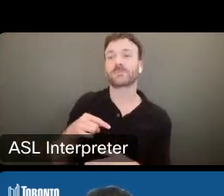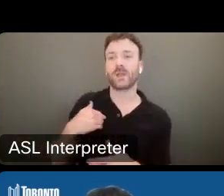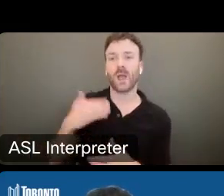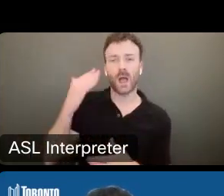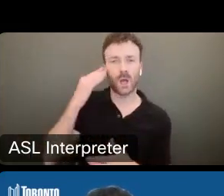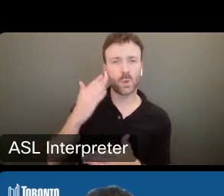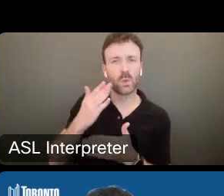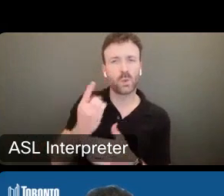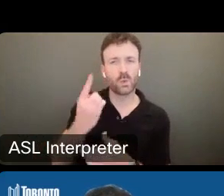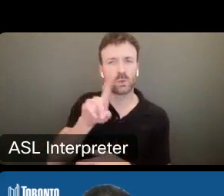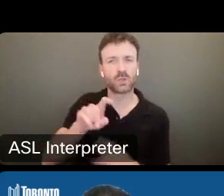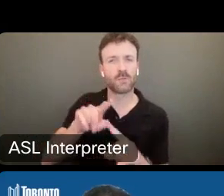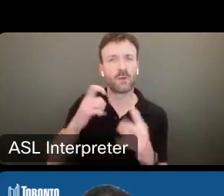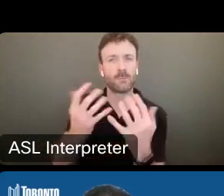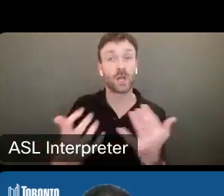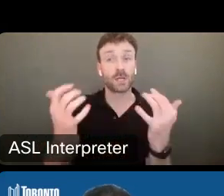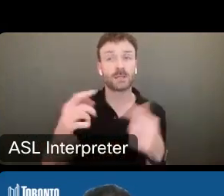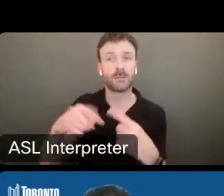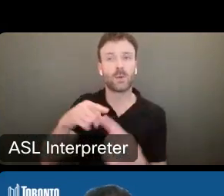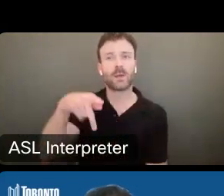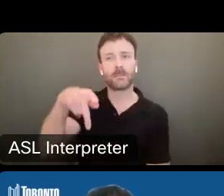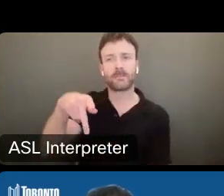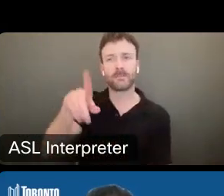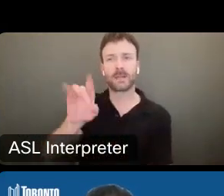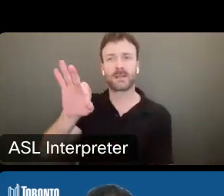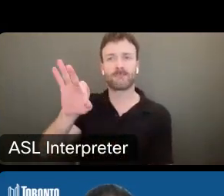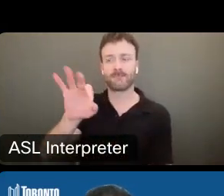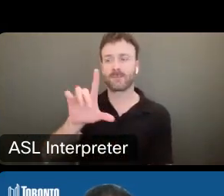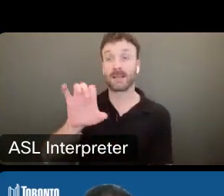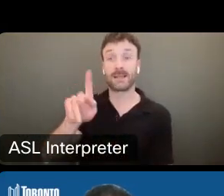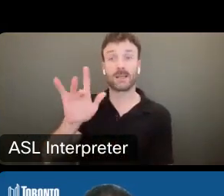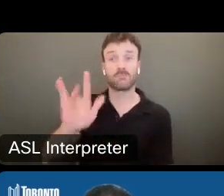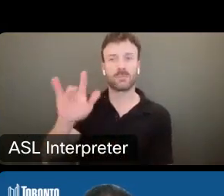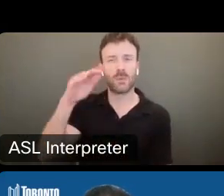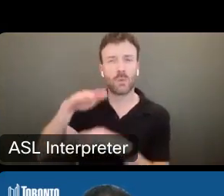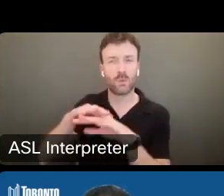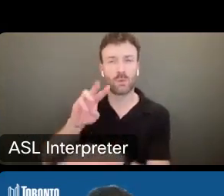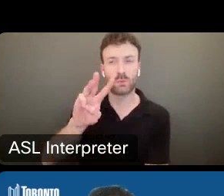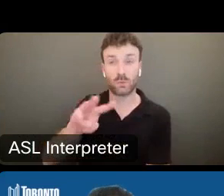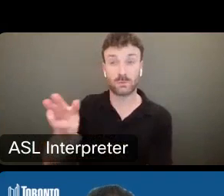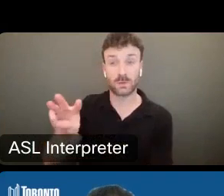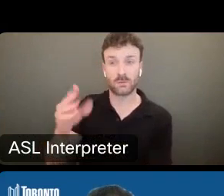about the PDF links on the website. Just wanted to let everyone know that they are working now,